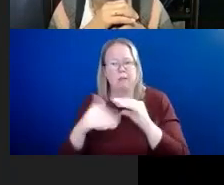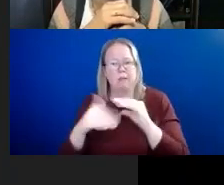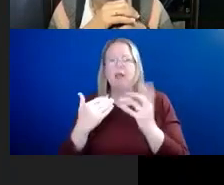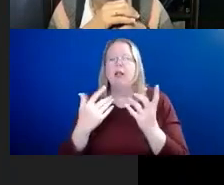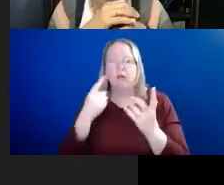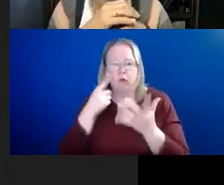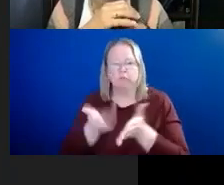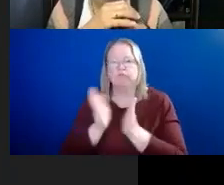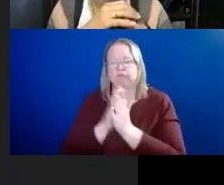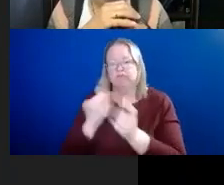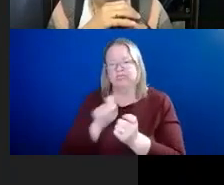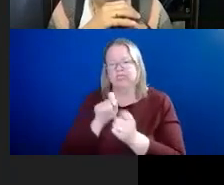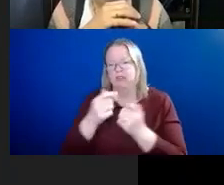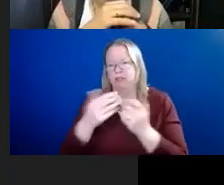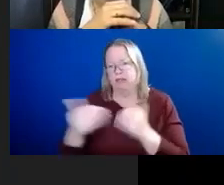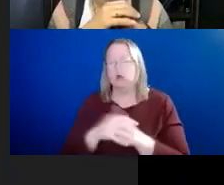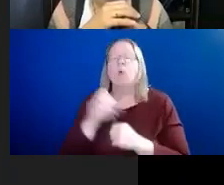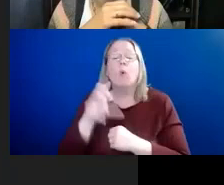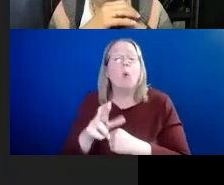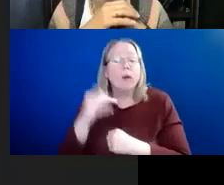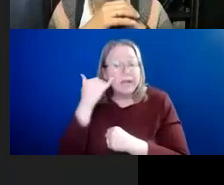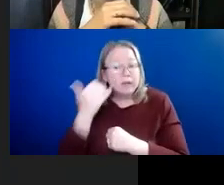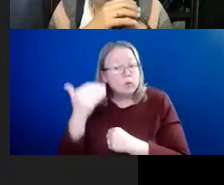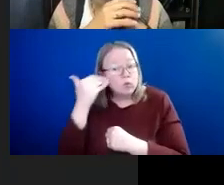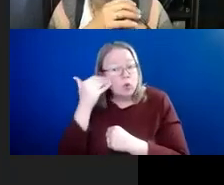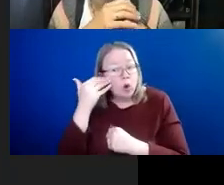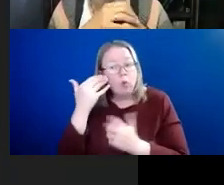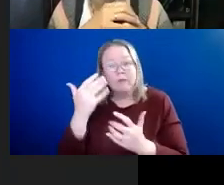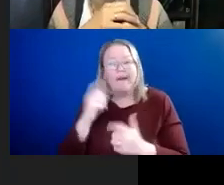13:21:13 requests. If you know you have an accent that is really hard